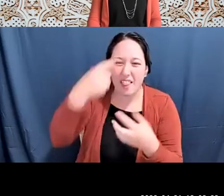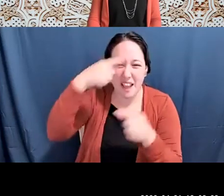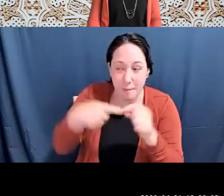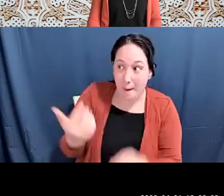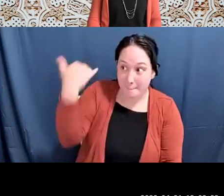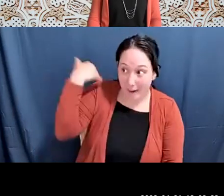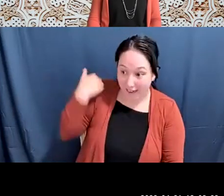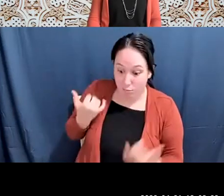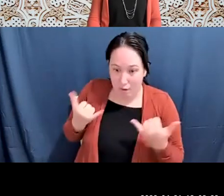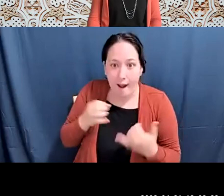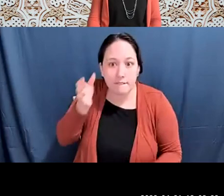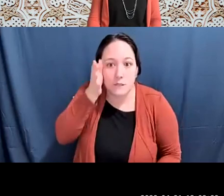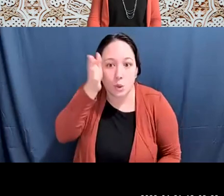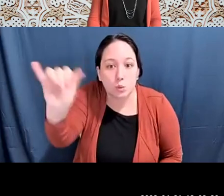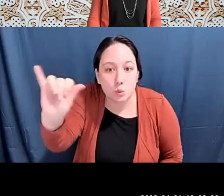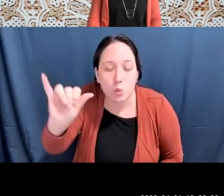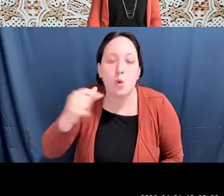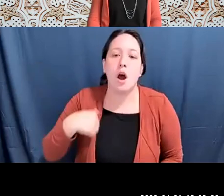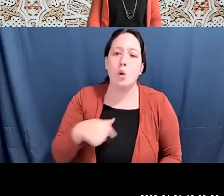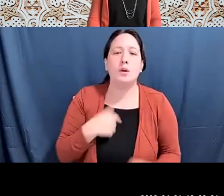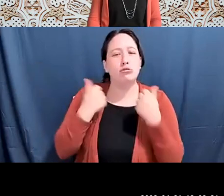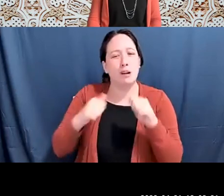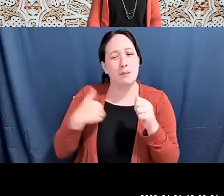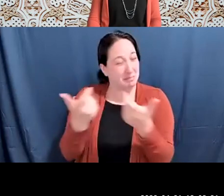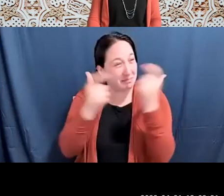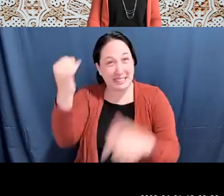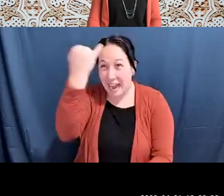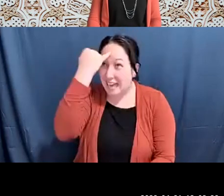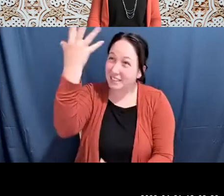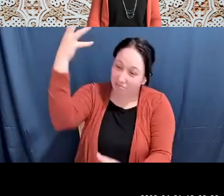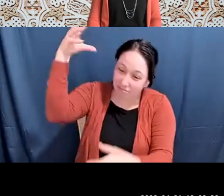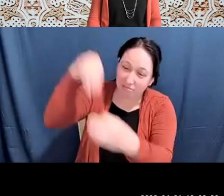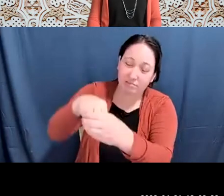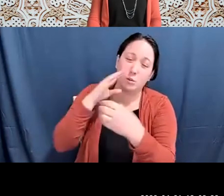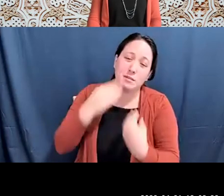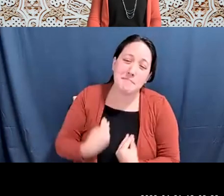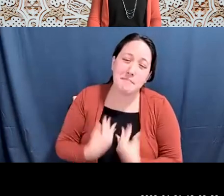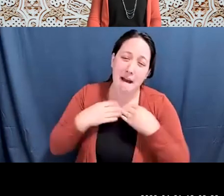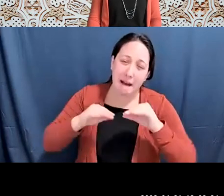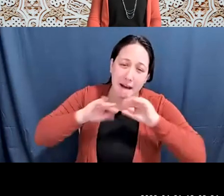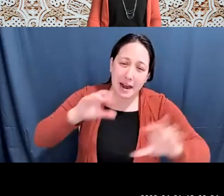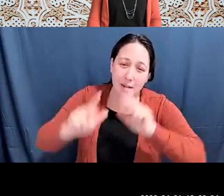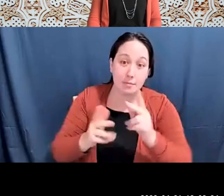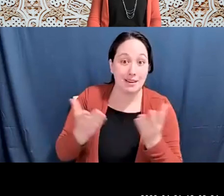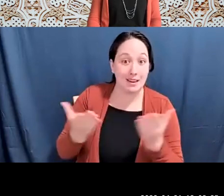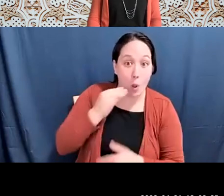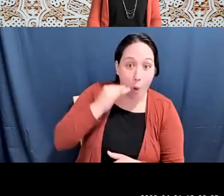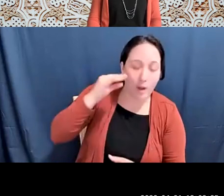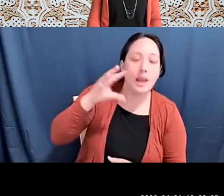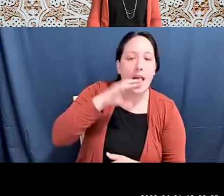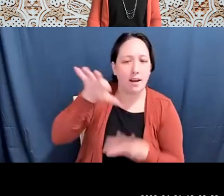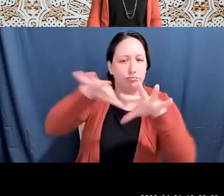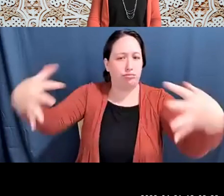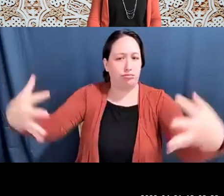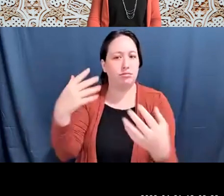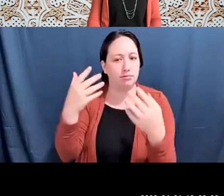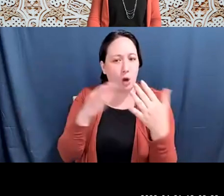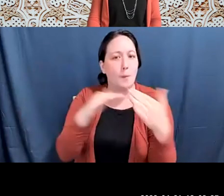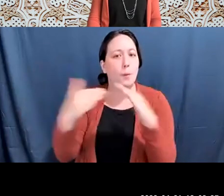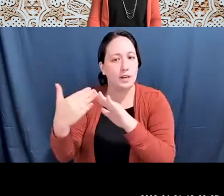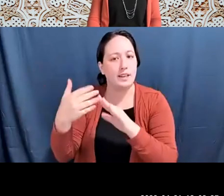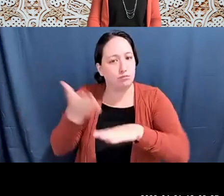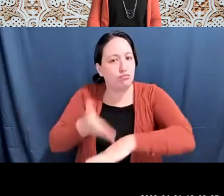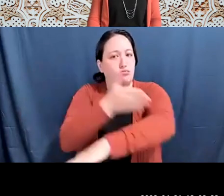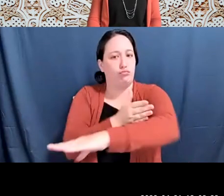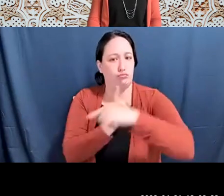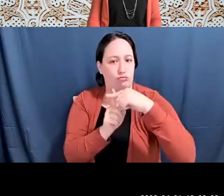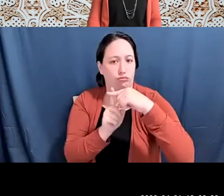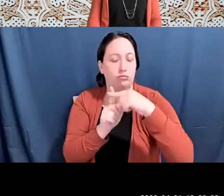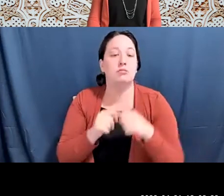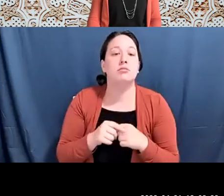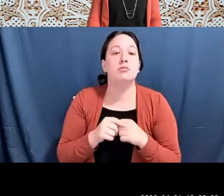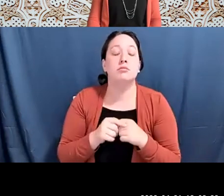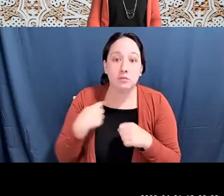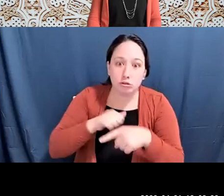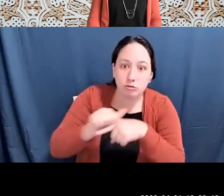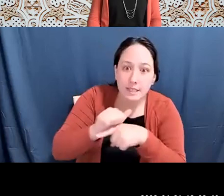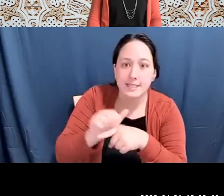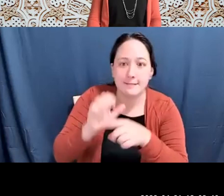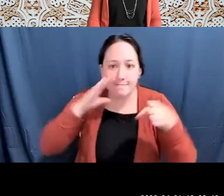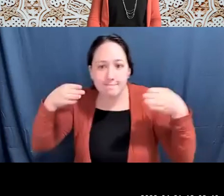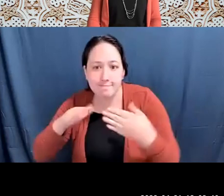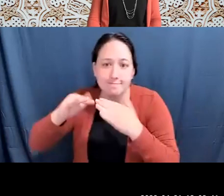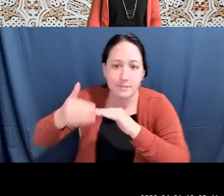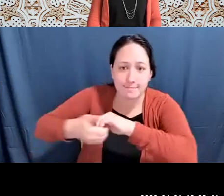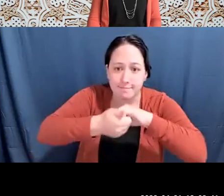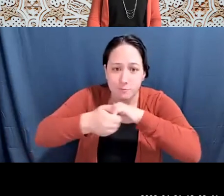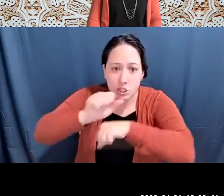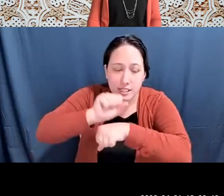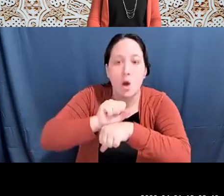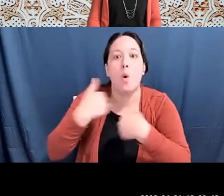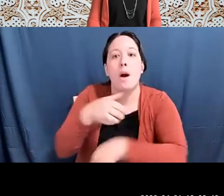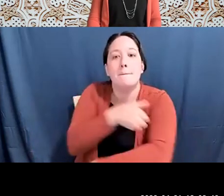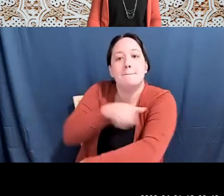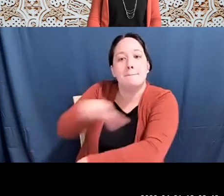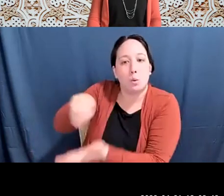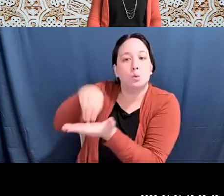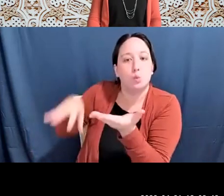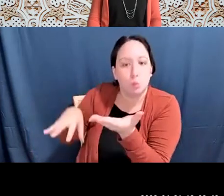Katherine Michel: and fosters big ideas that will inspire and transfoam... transform Ohlone and the larger community for the better. Through training, programming, and capacity building, the Lytton Center empowers students to advocate for a just and equitable world.